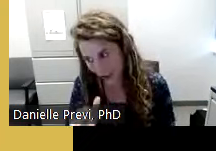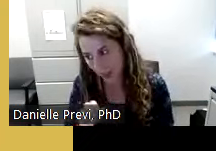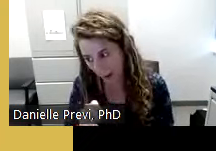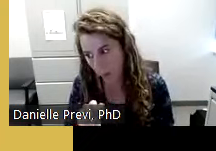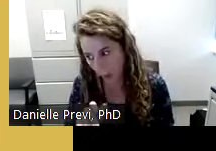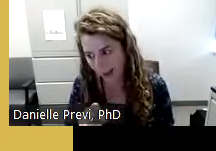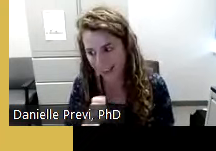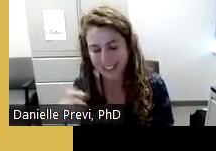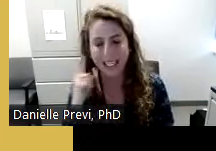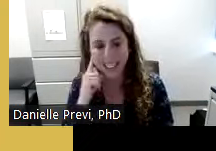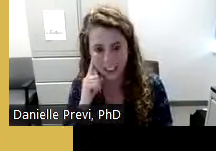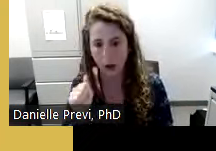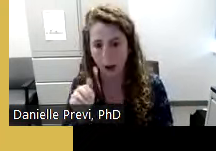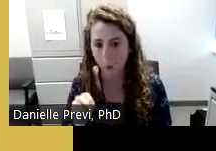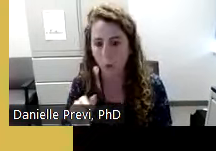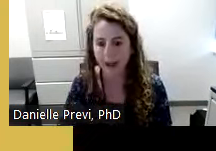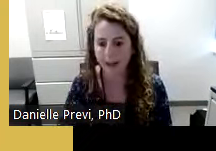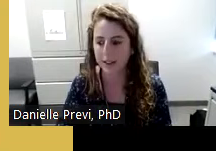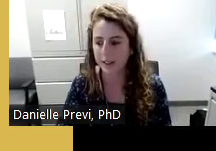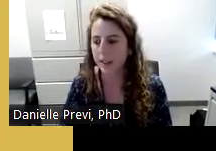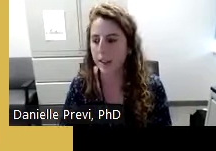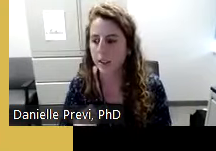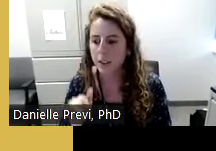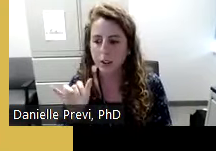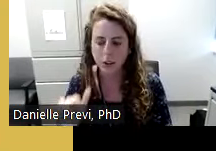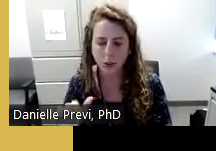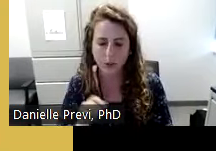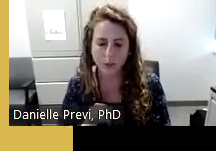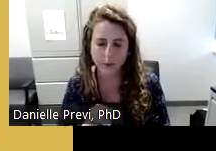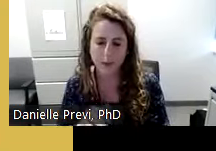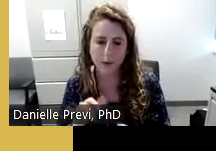it can lead to growth retardation, general abnormalities, and ear abnormalities.